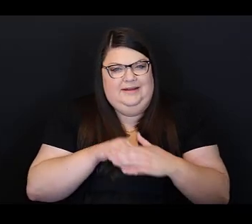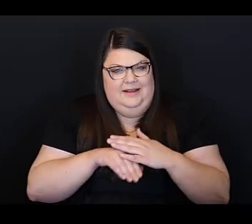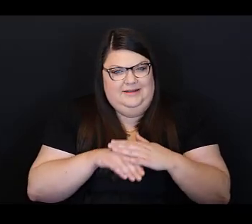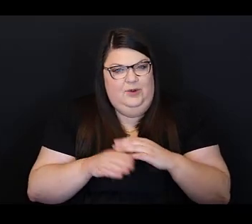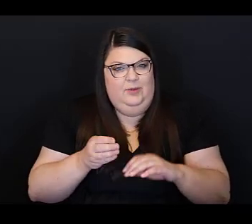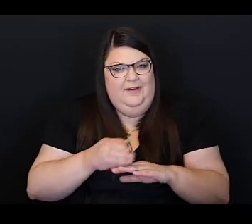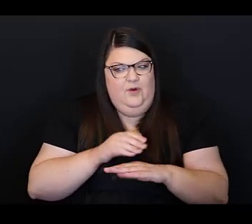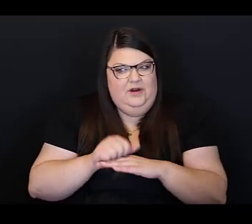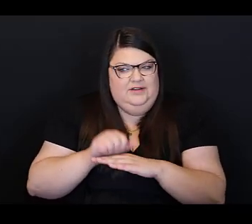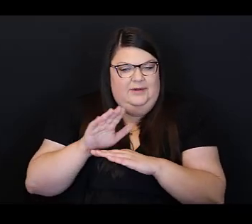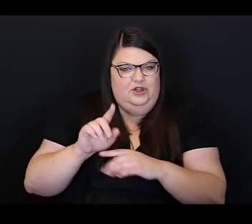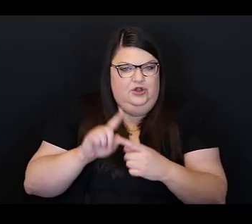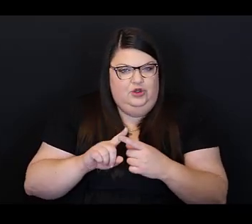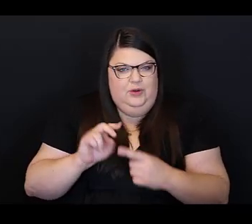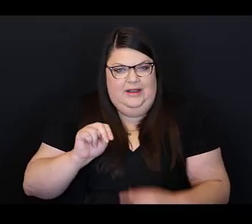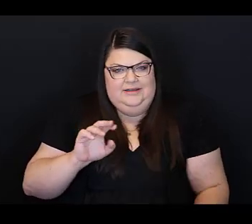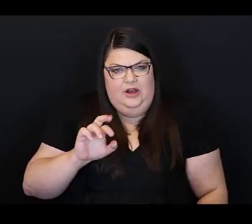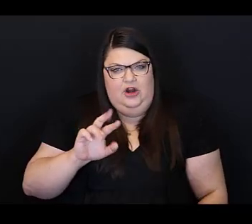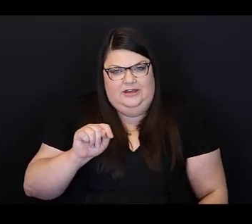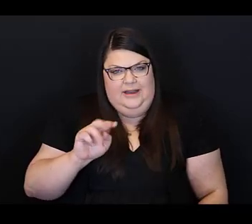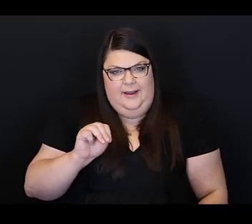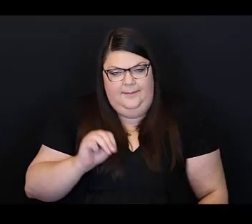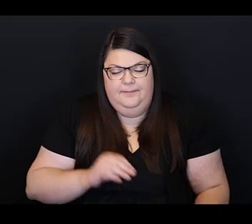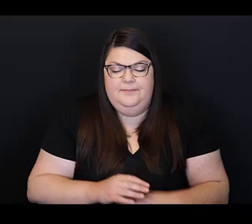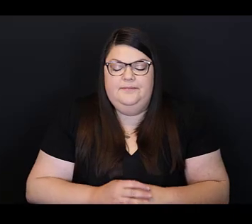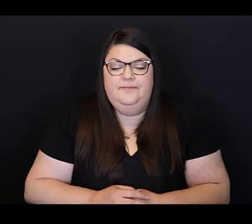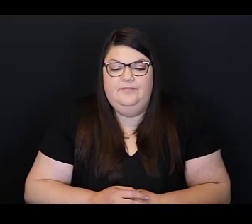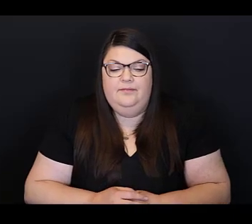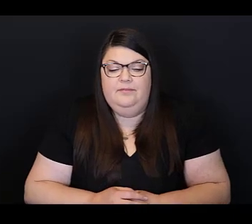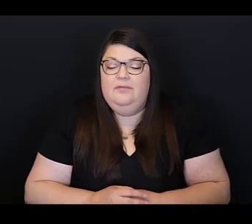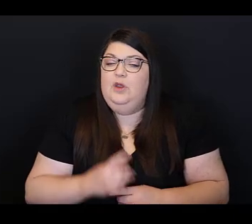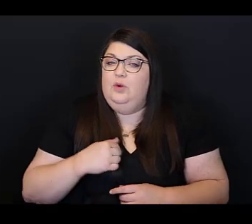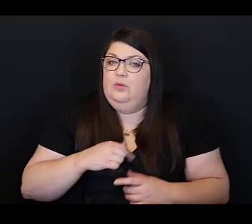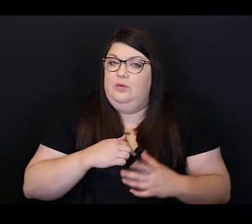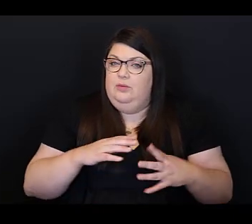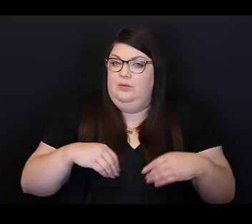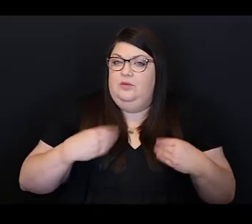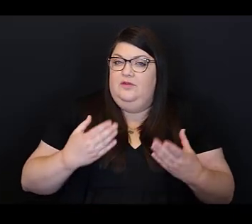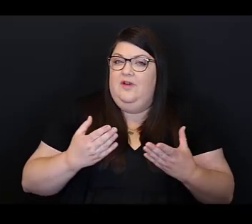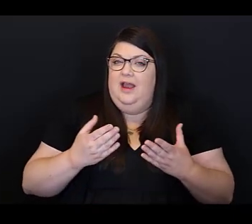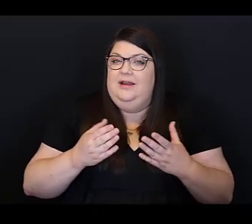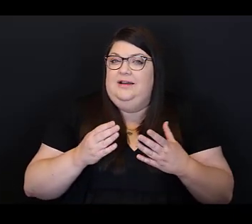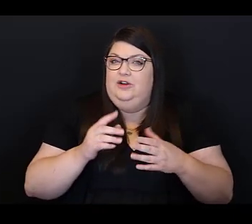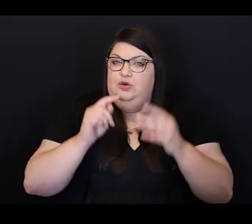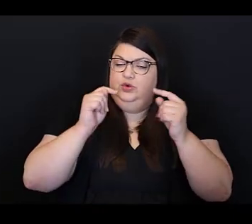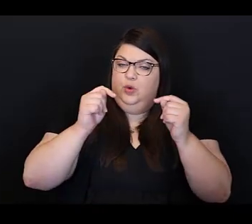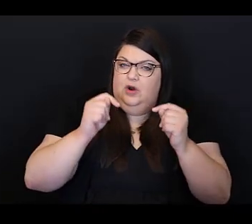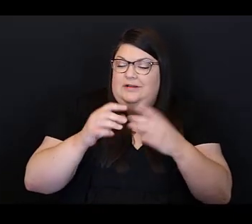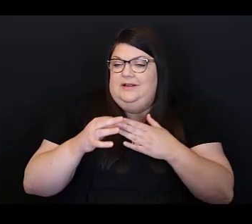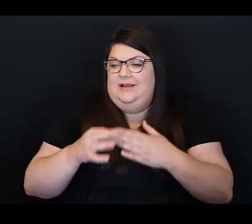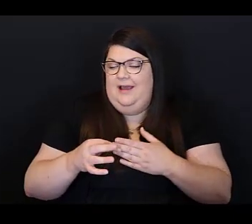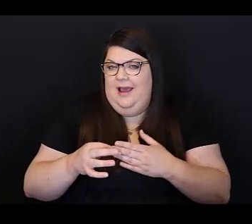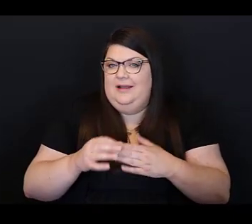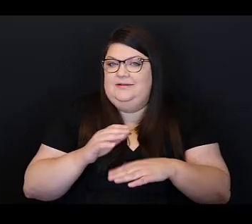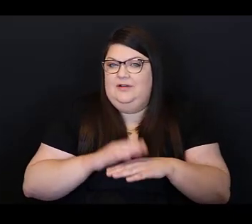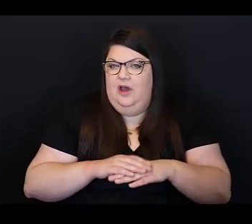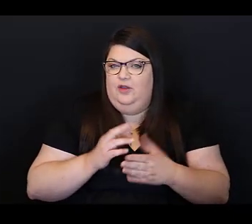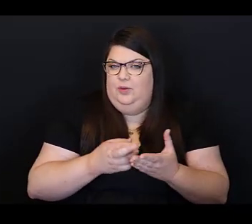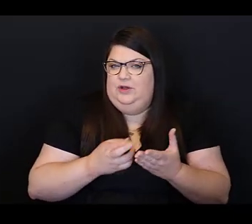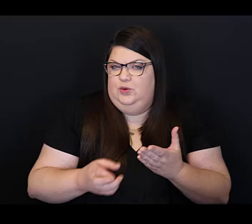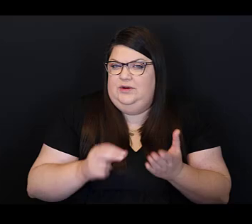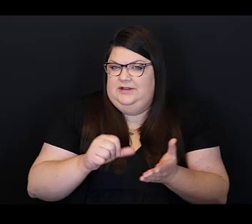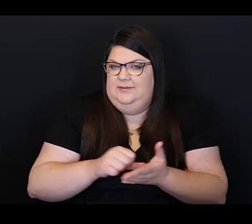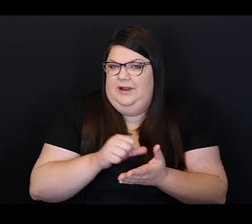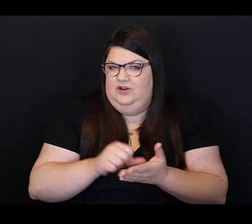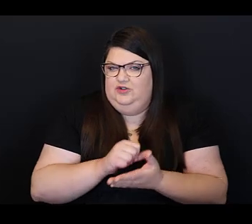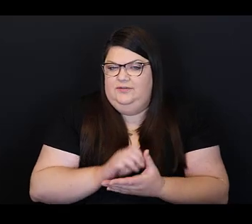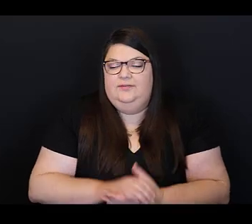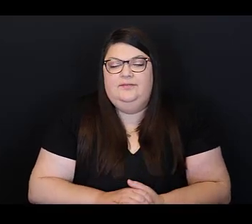NCRTM. NCRTM offers accessibility tutorials and guides on the NCRTM Accessibility Resources page.